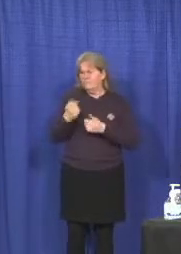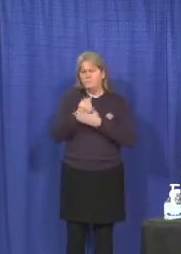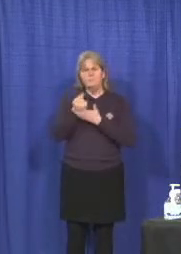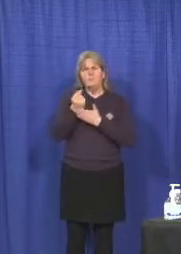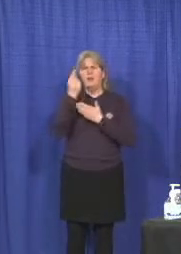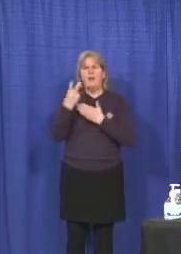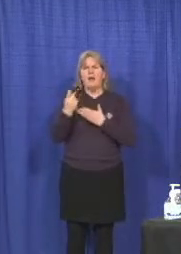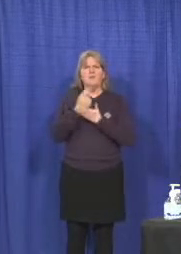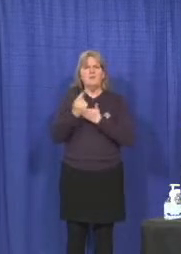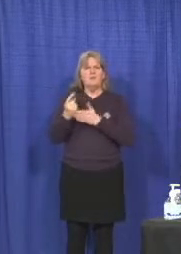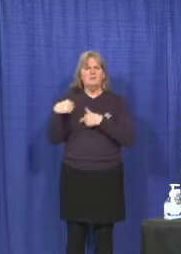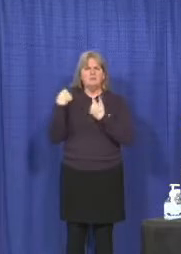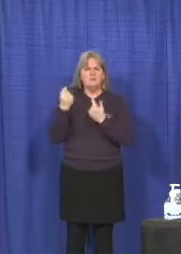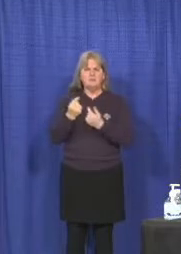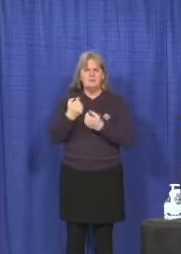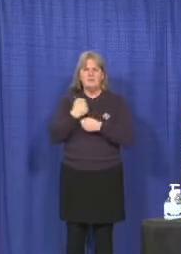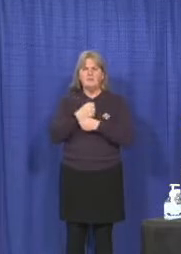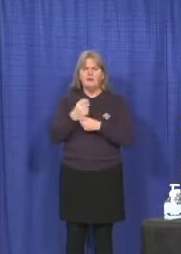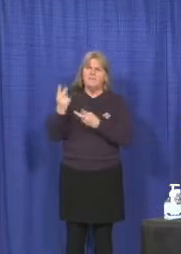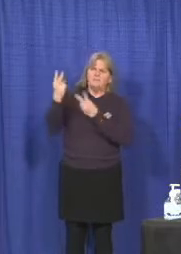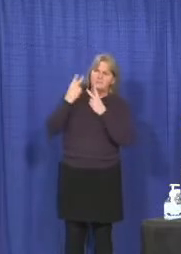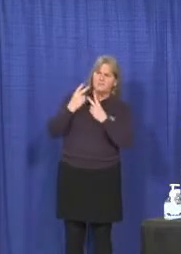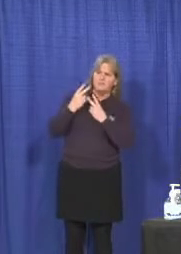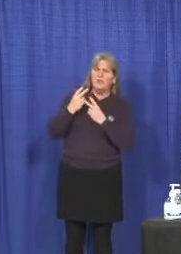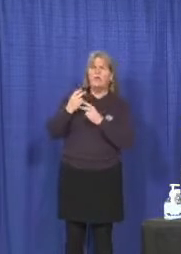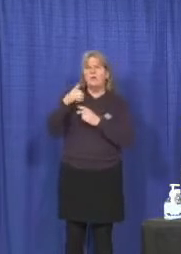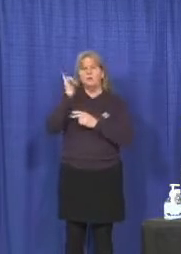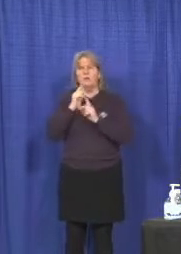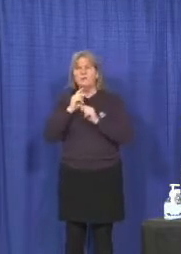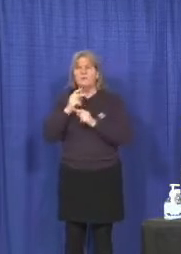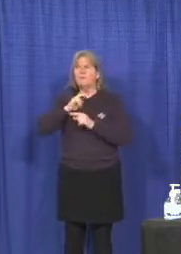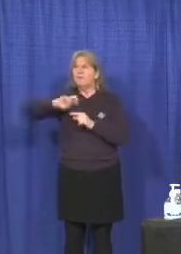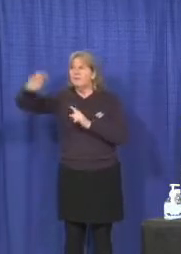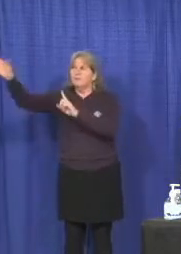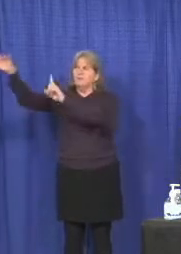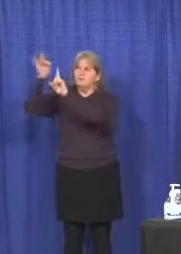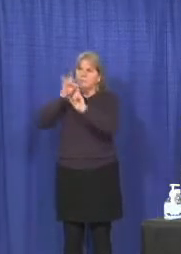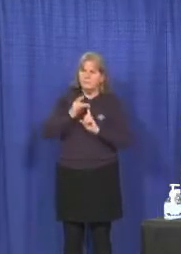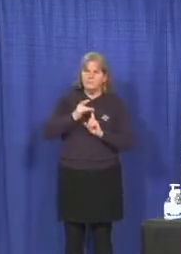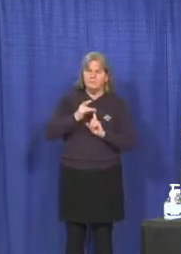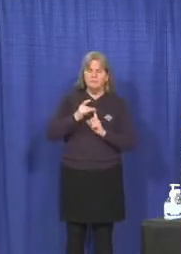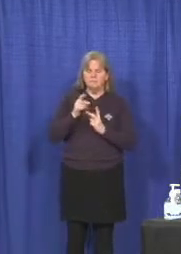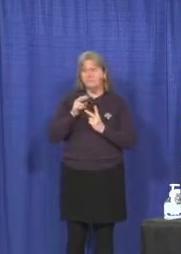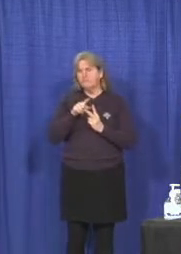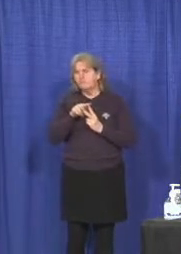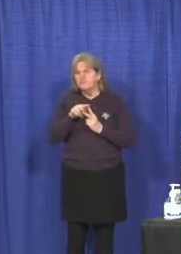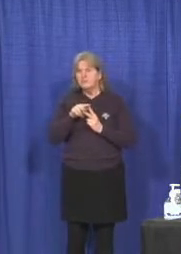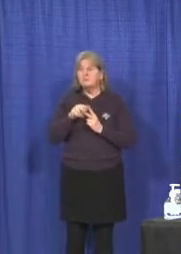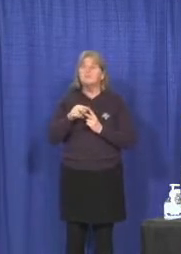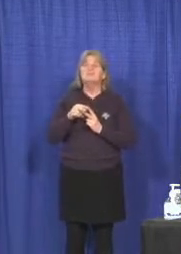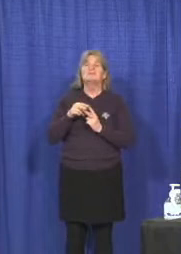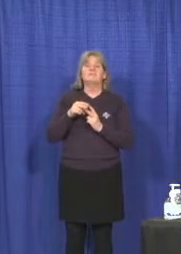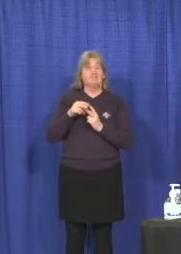last spoke about, visiting here or Yukon residents, they have